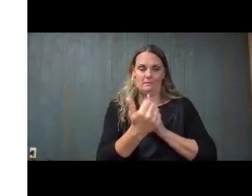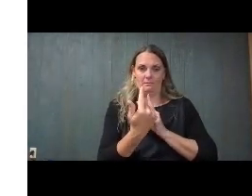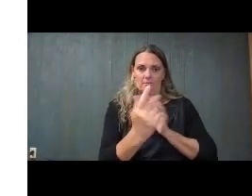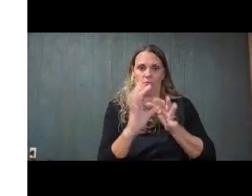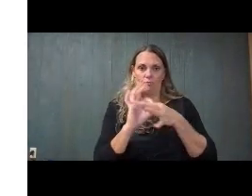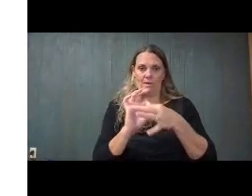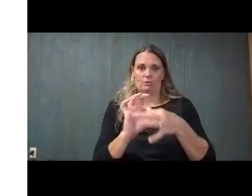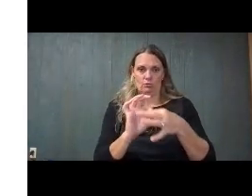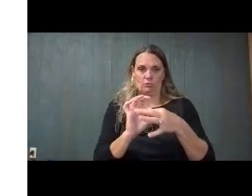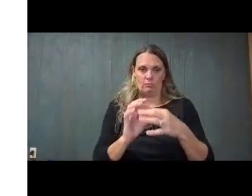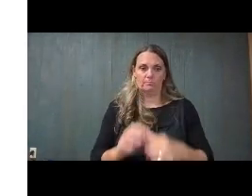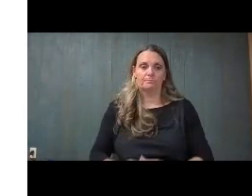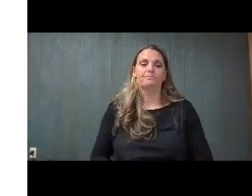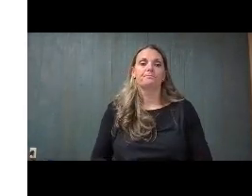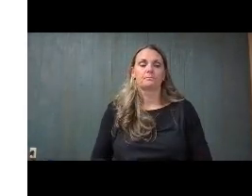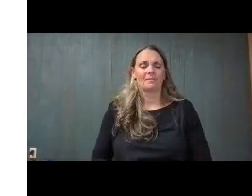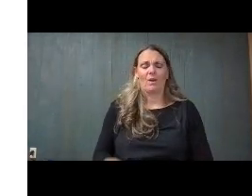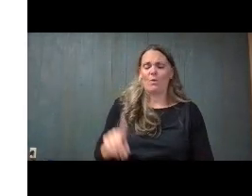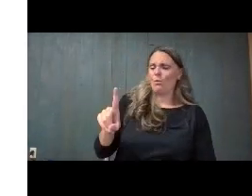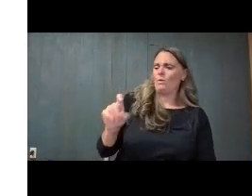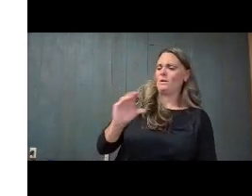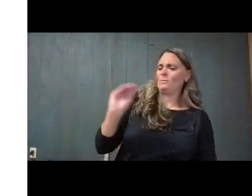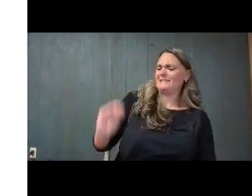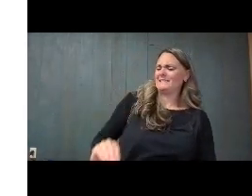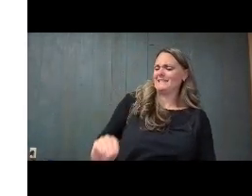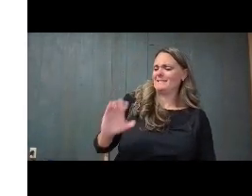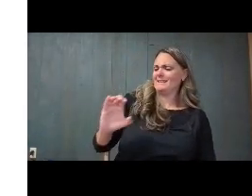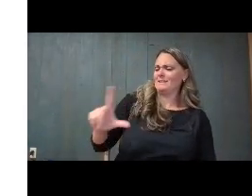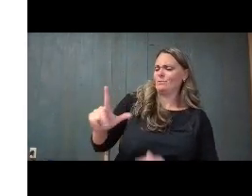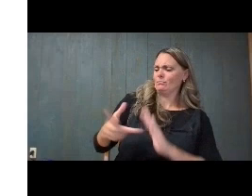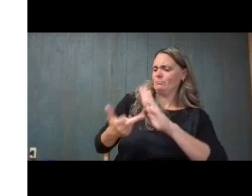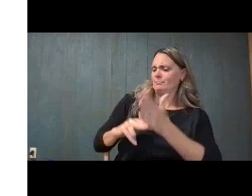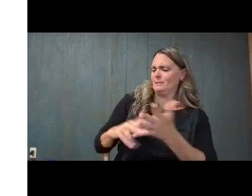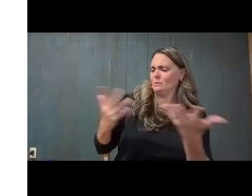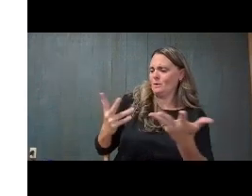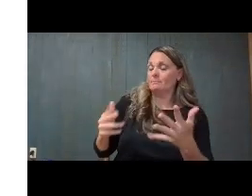Now let's review what a 100% VR caseload maintenance.